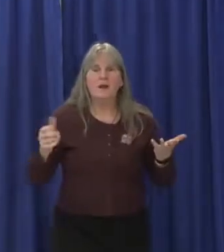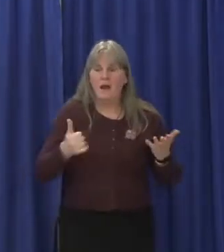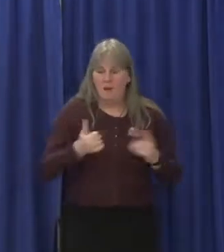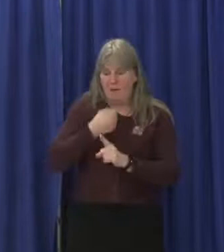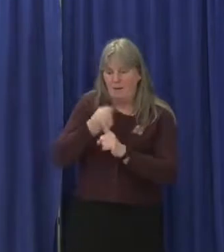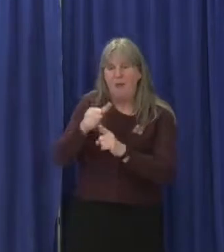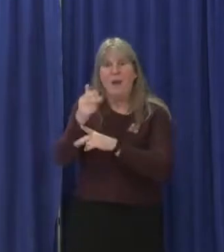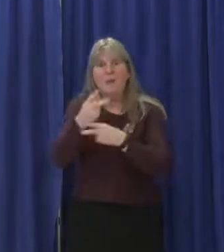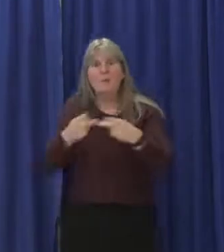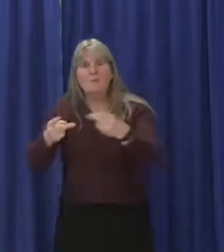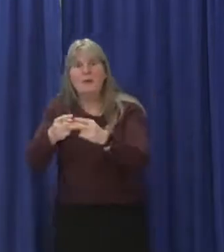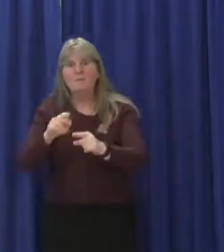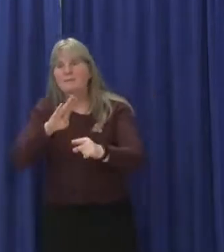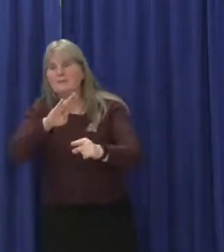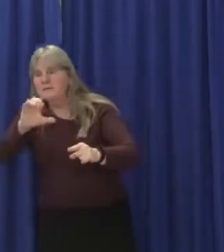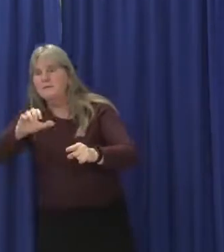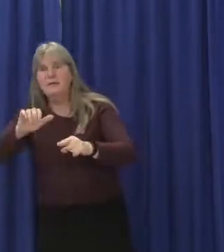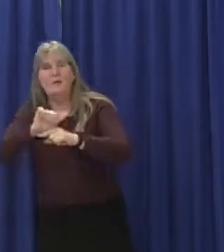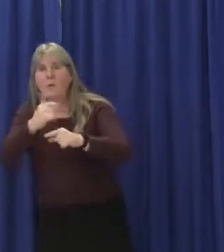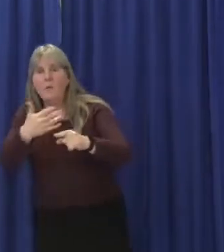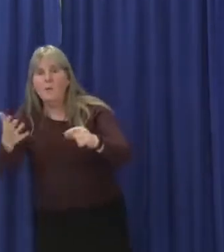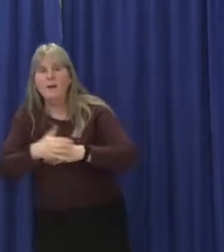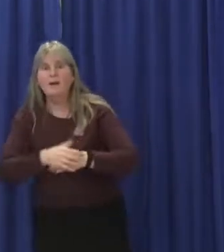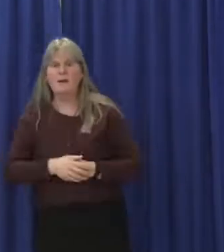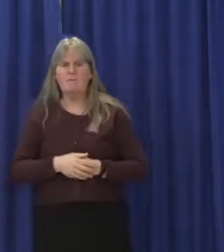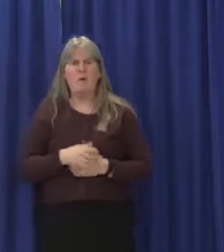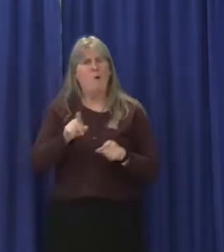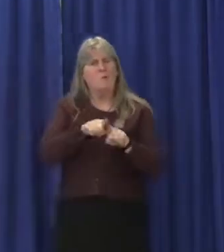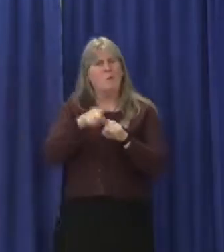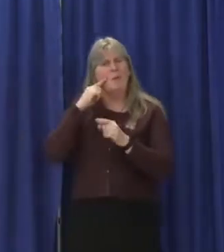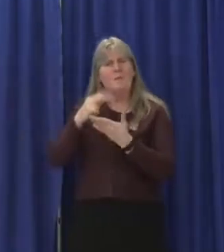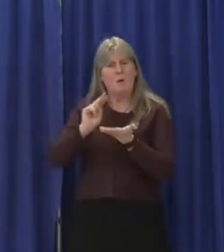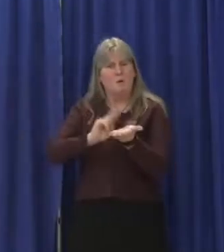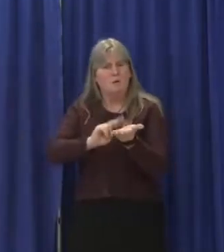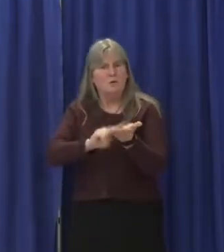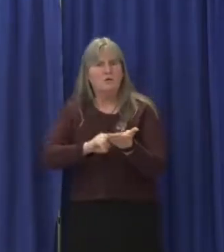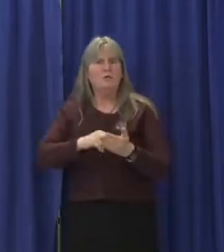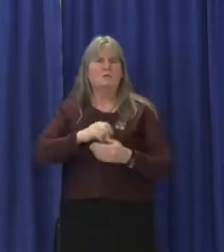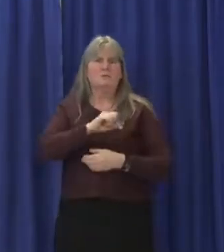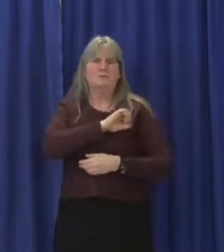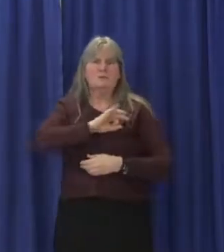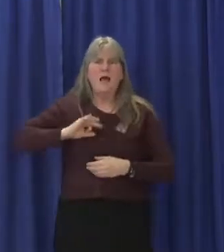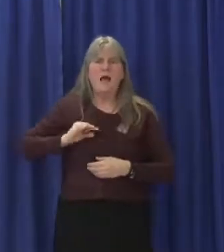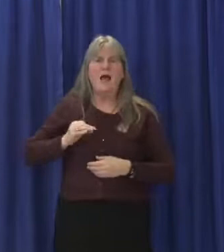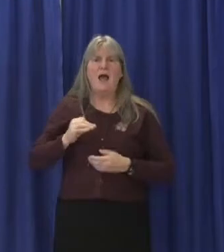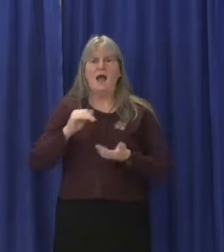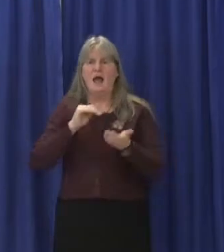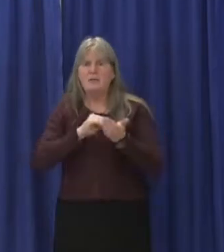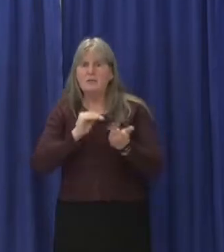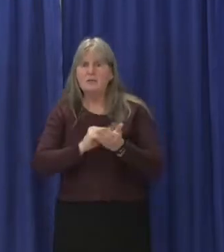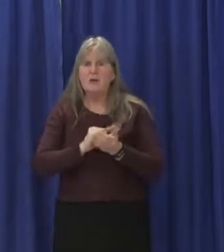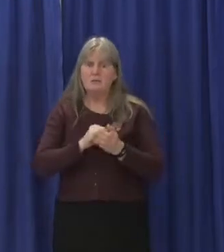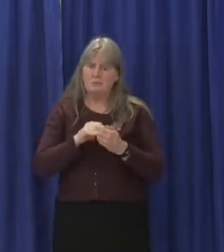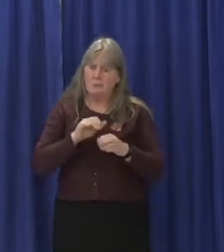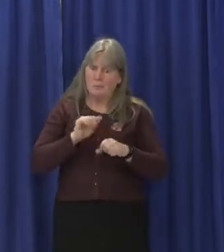It's also the people that are running our healthcare system, the nurses, the doctors, the admin staff, all doing their diligent work of-- of staying